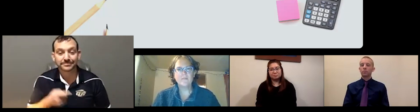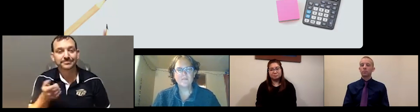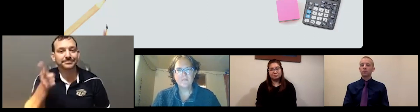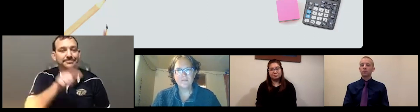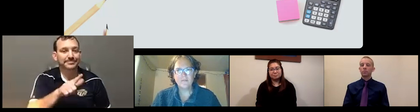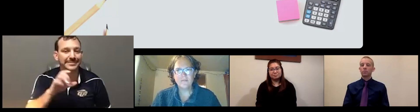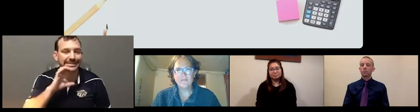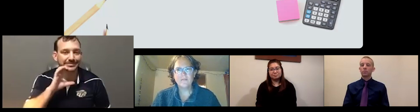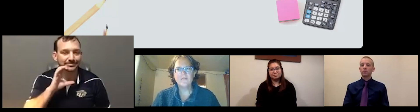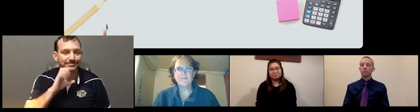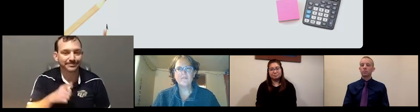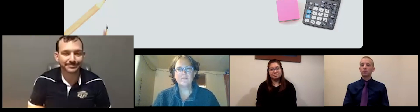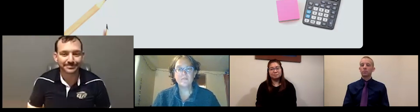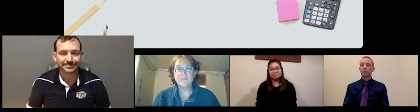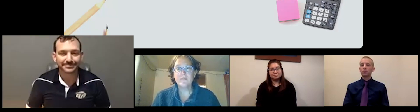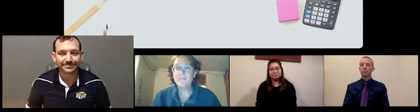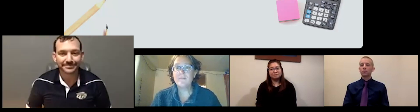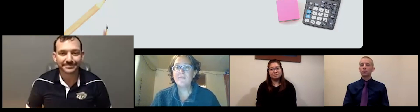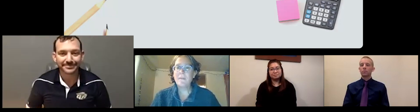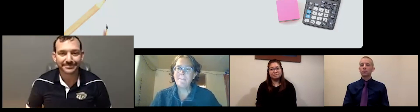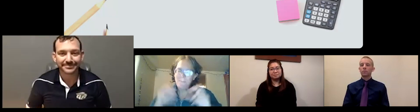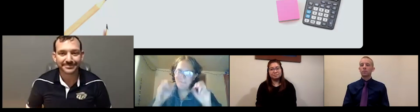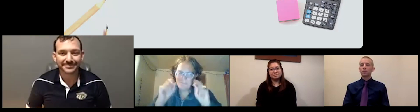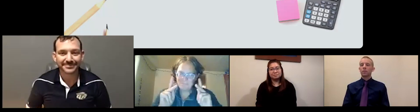Cindy. Okay.